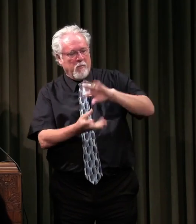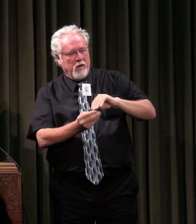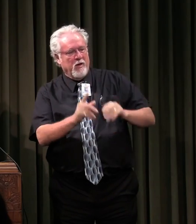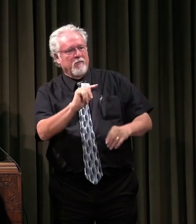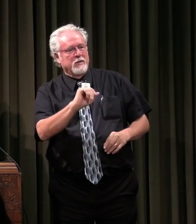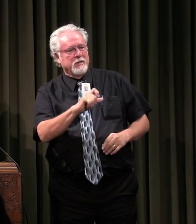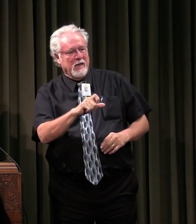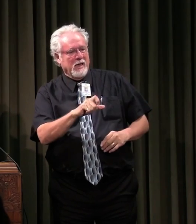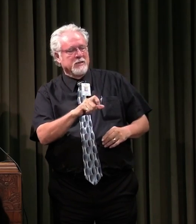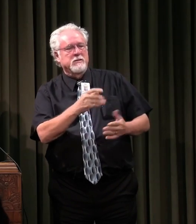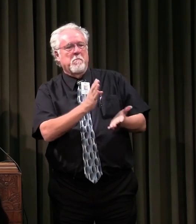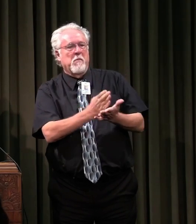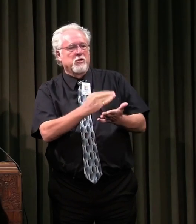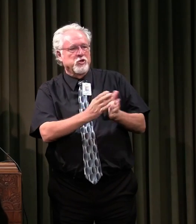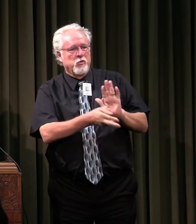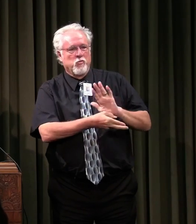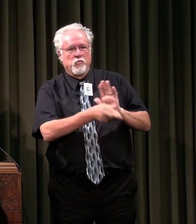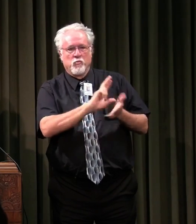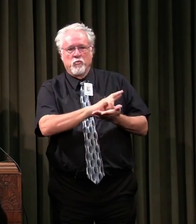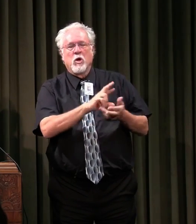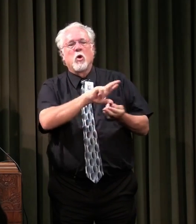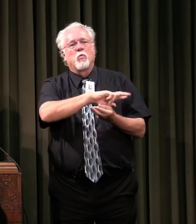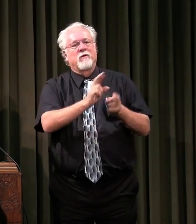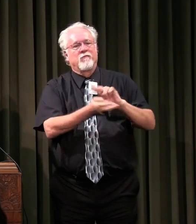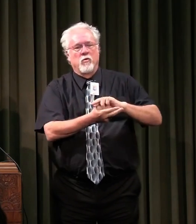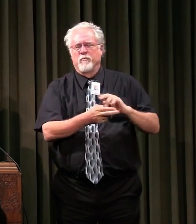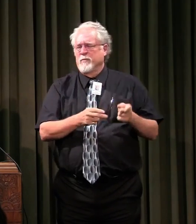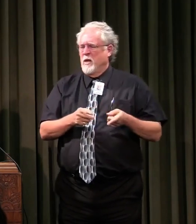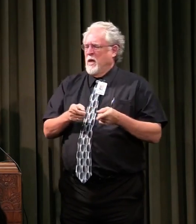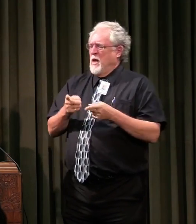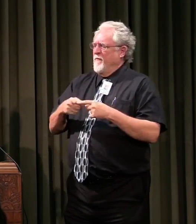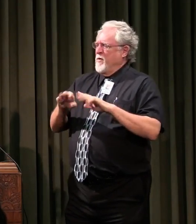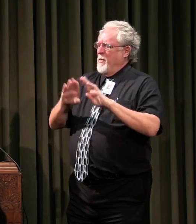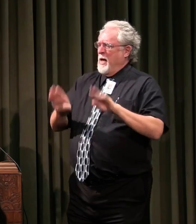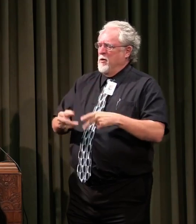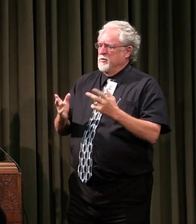came out of I think it was House Concurrent Resolution 11 (HCR 11) in the Special Session